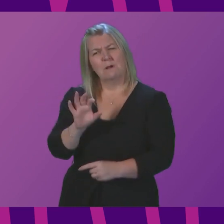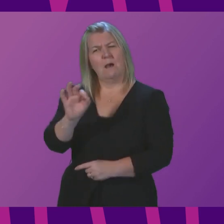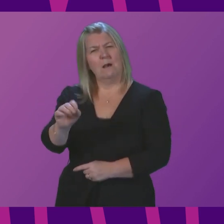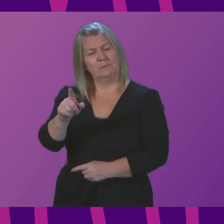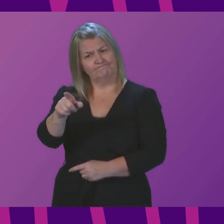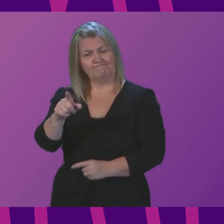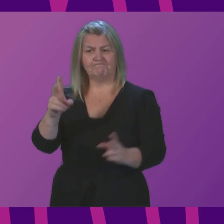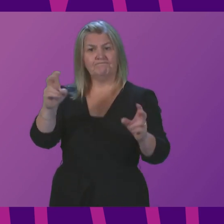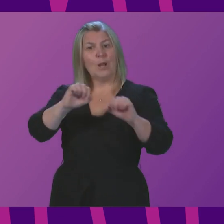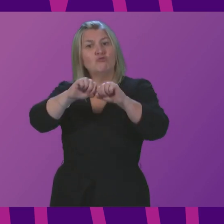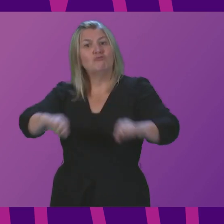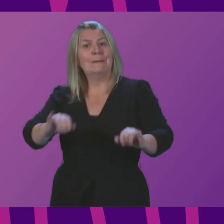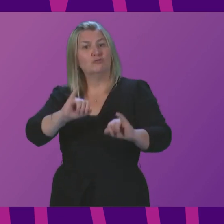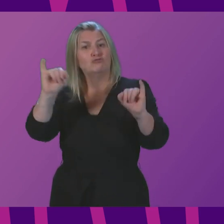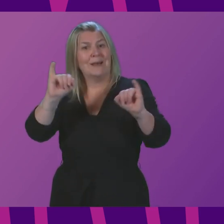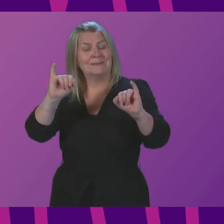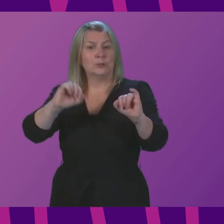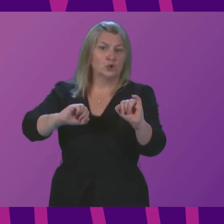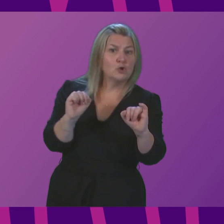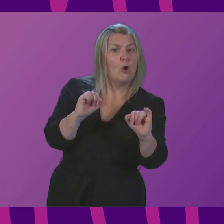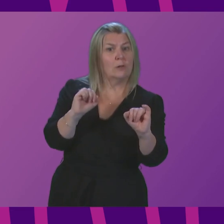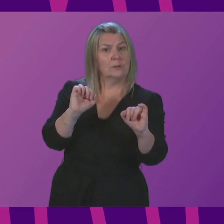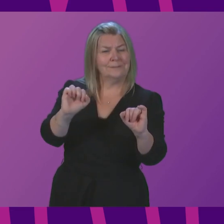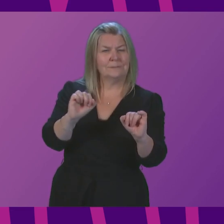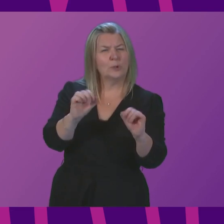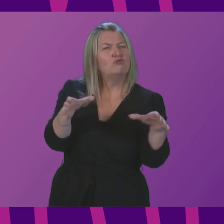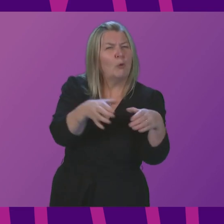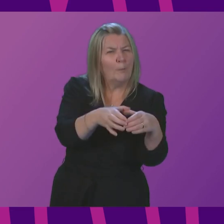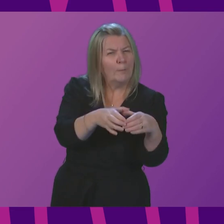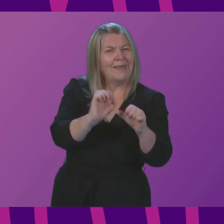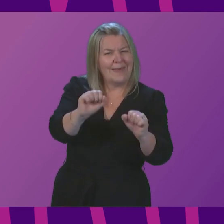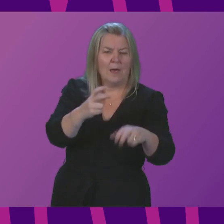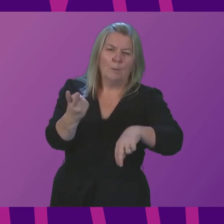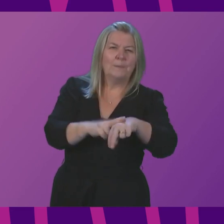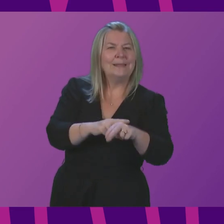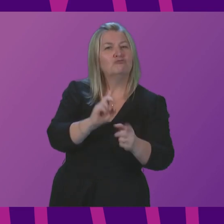Scotland’s “Survivor Reference Group Police Responses in Scotland Report”.